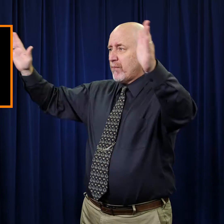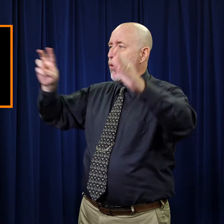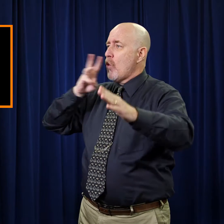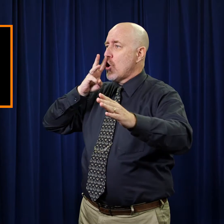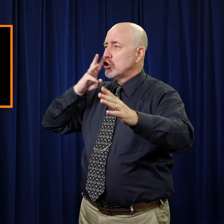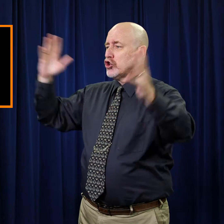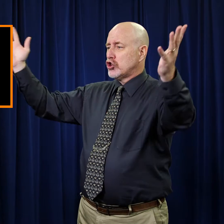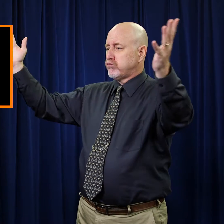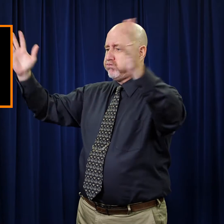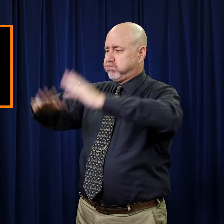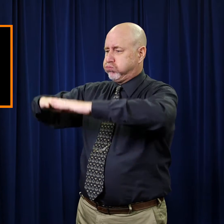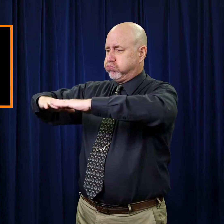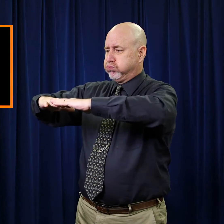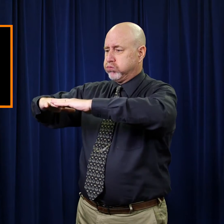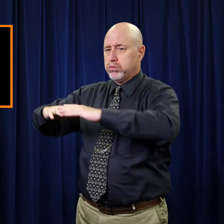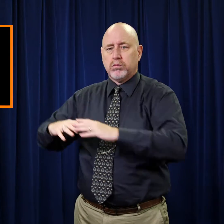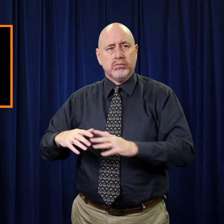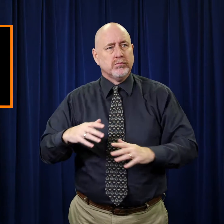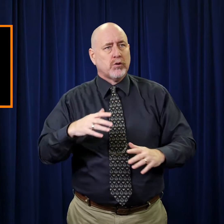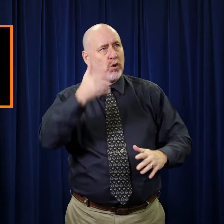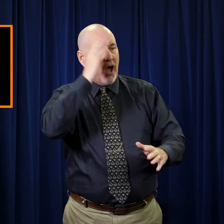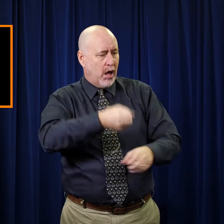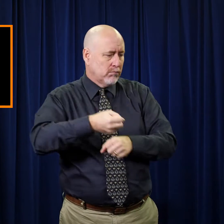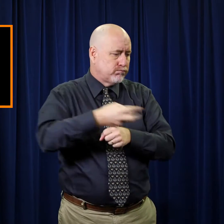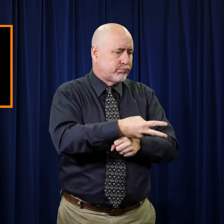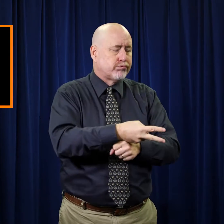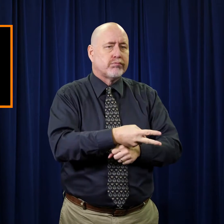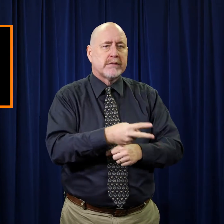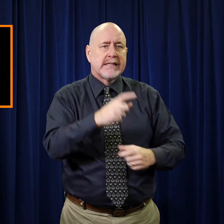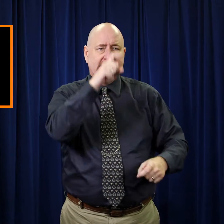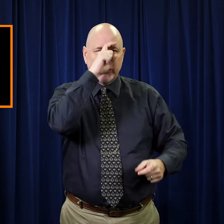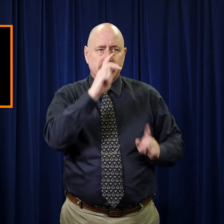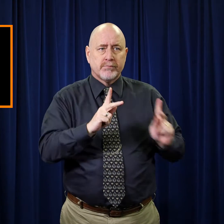the waters may come back." And He over overthrew the Egyptians.